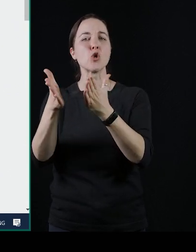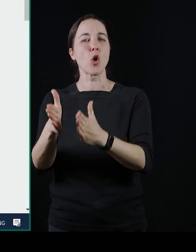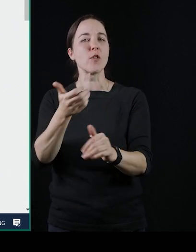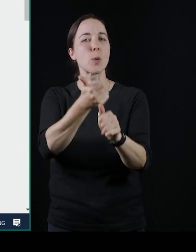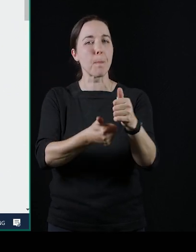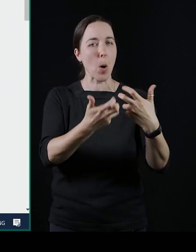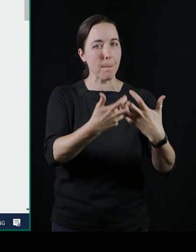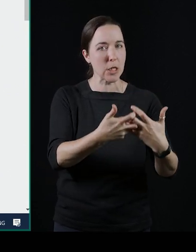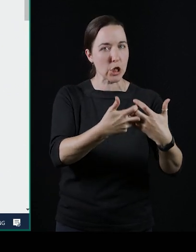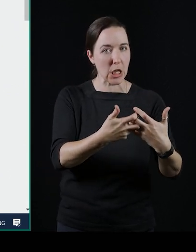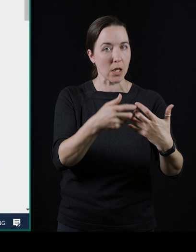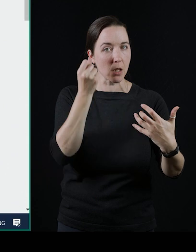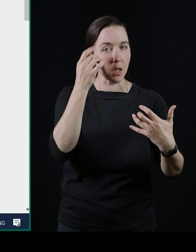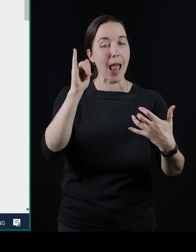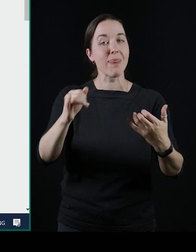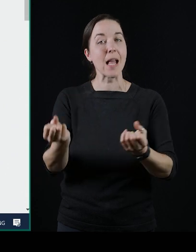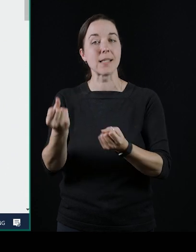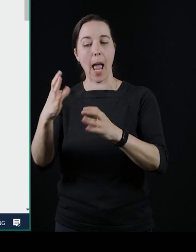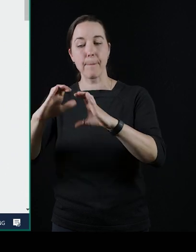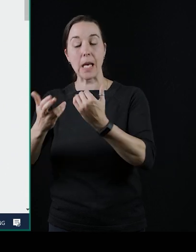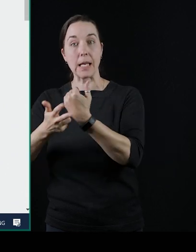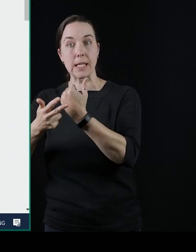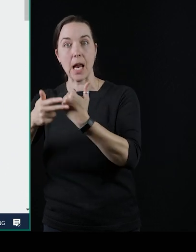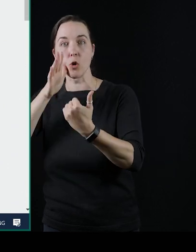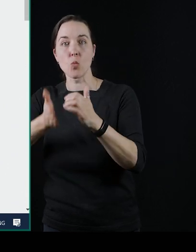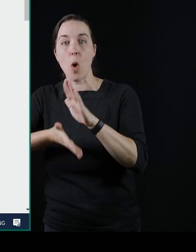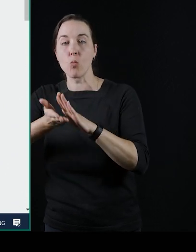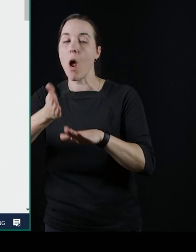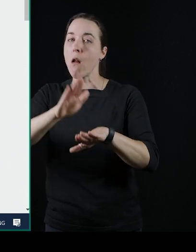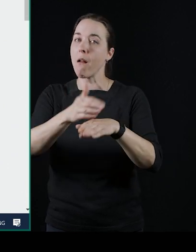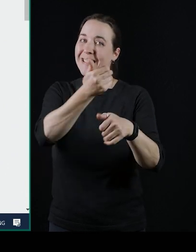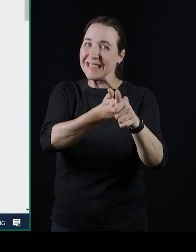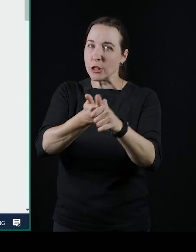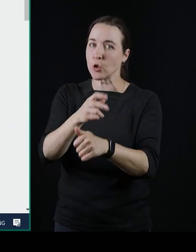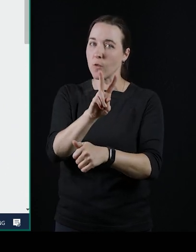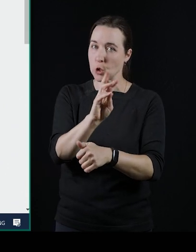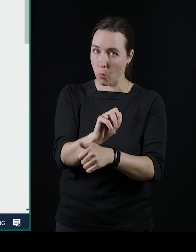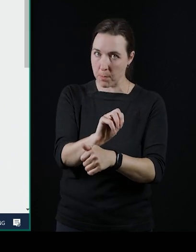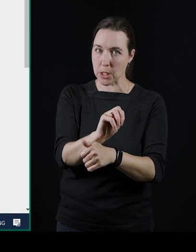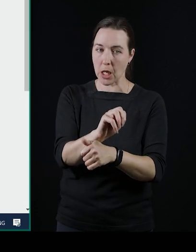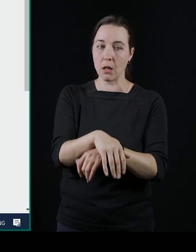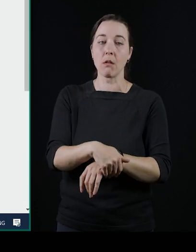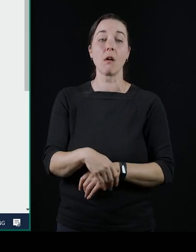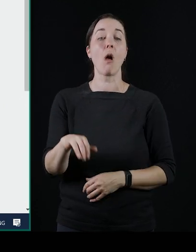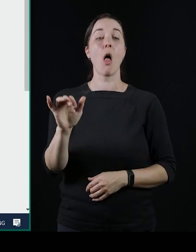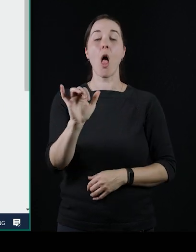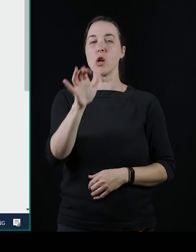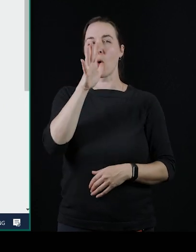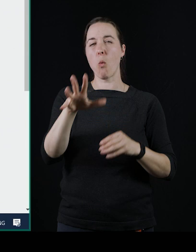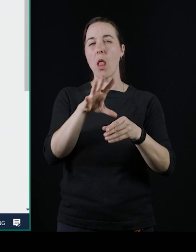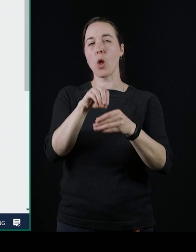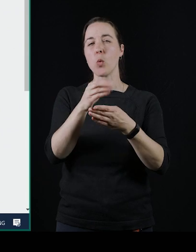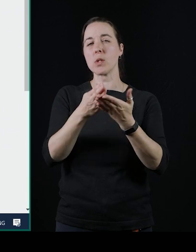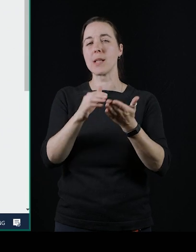This is essentially how many containers we want to run on each virtual machine. Option, going to include some assets,